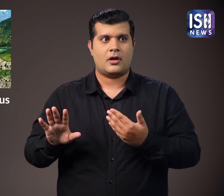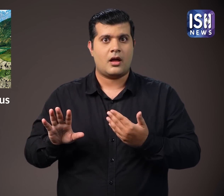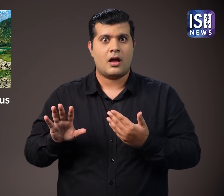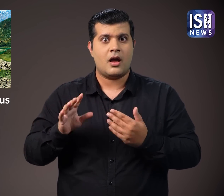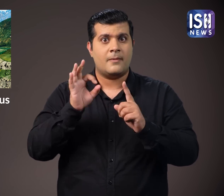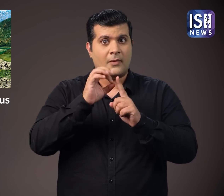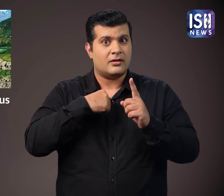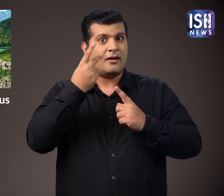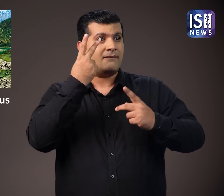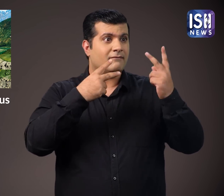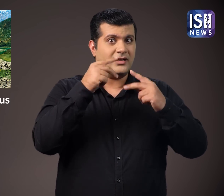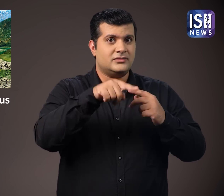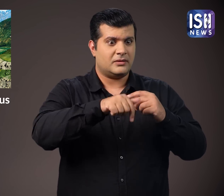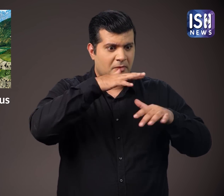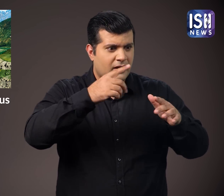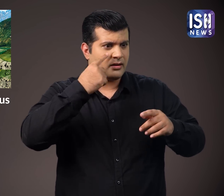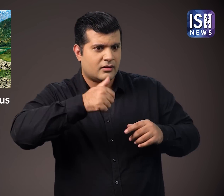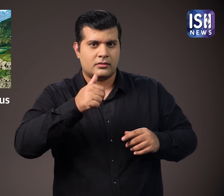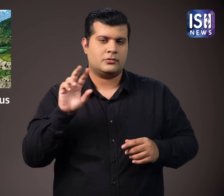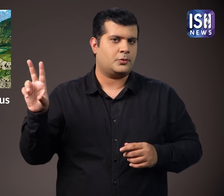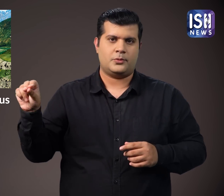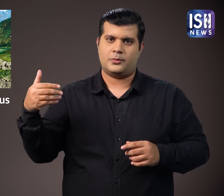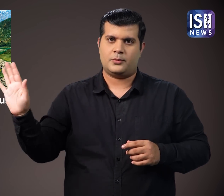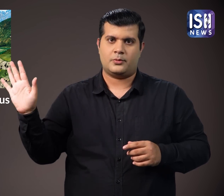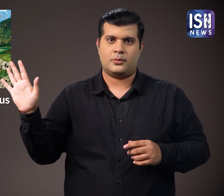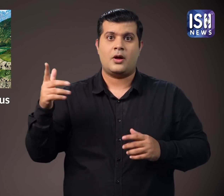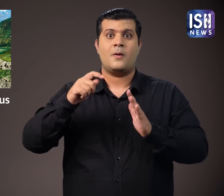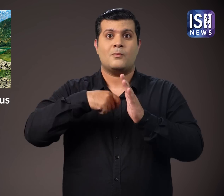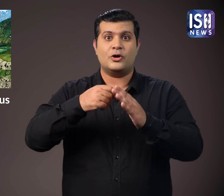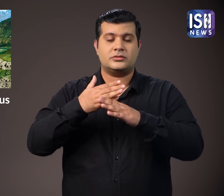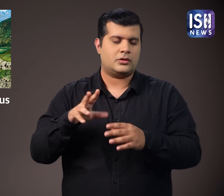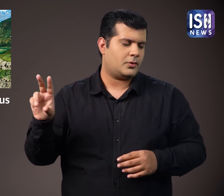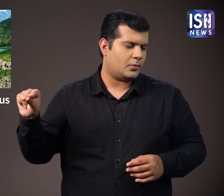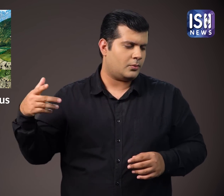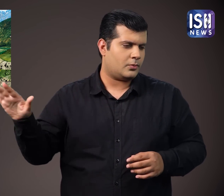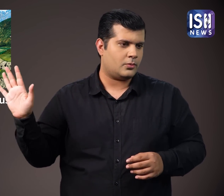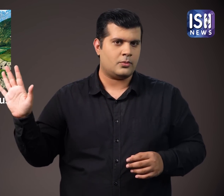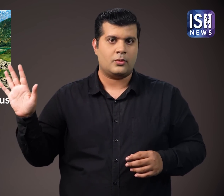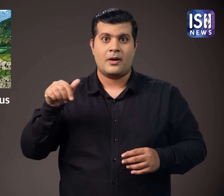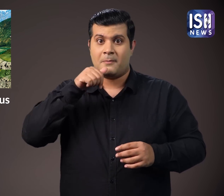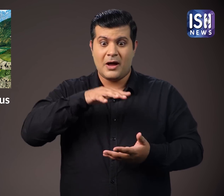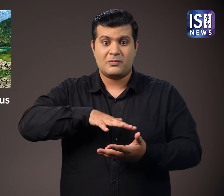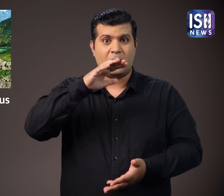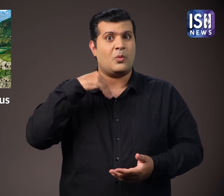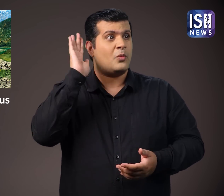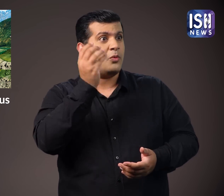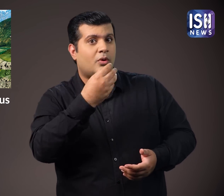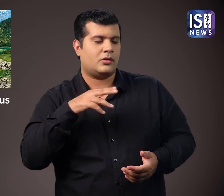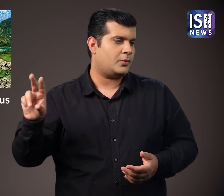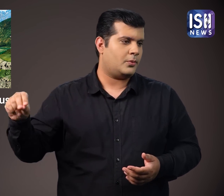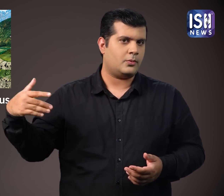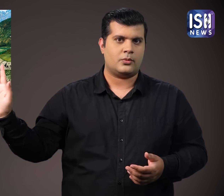Pakistani officials can no longer visit the rivers, receive project details, or get any water level information—absolutely not.